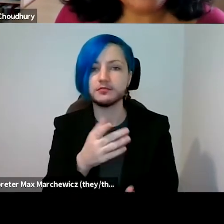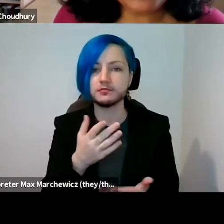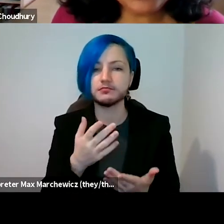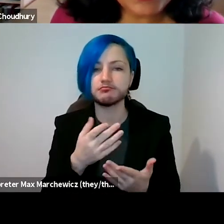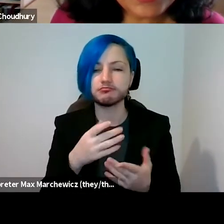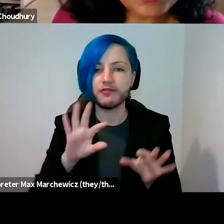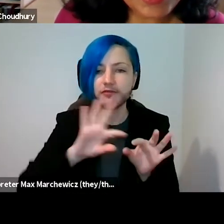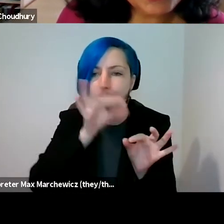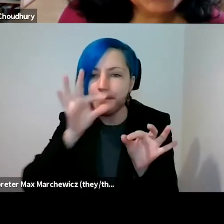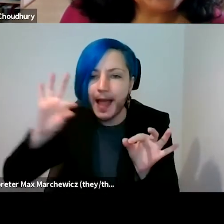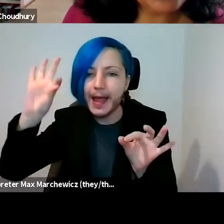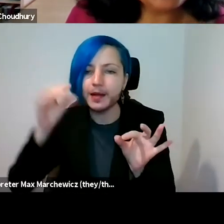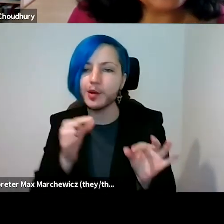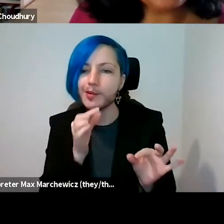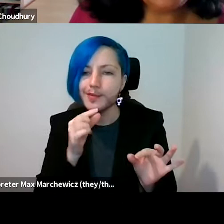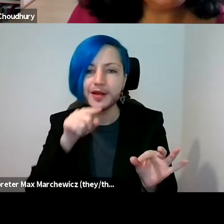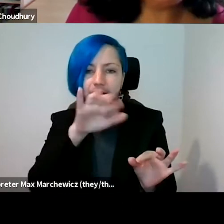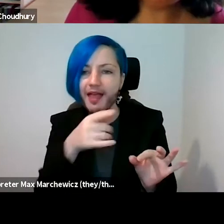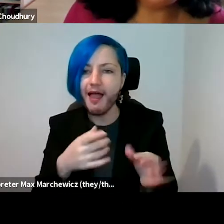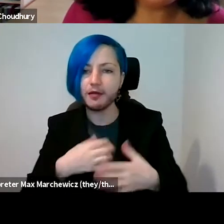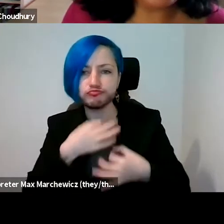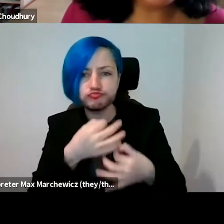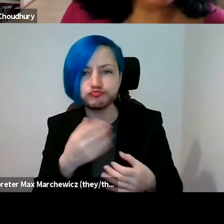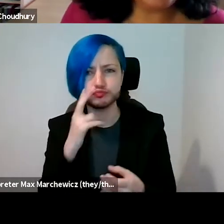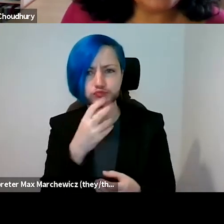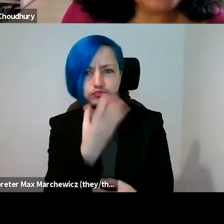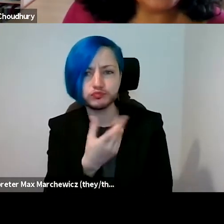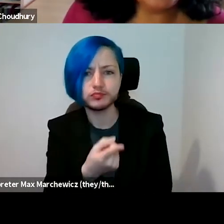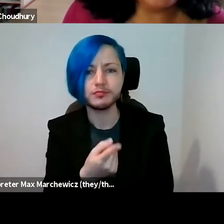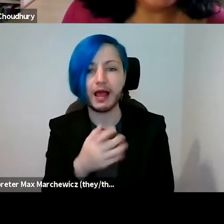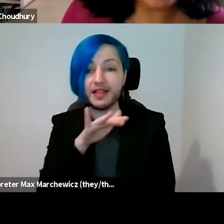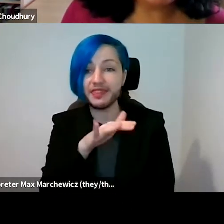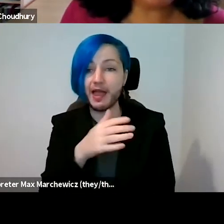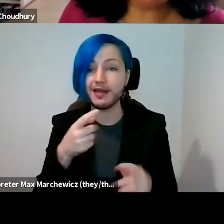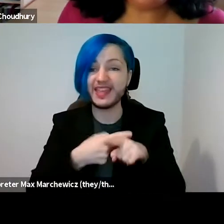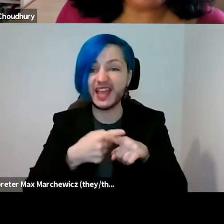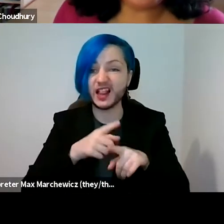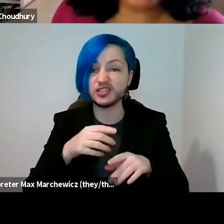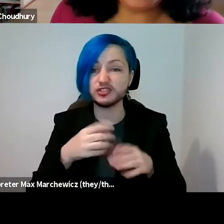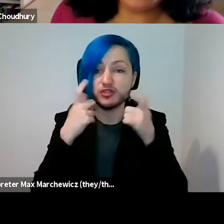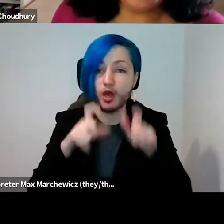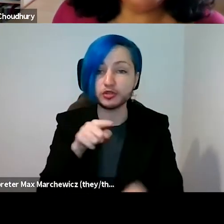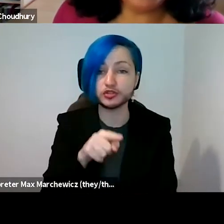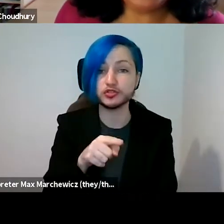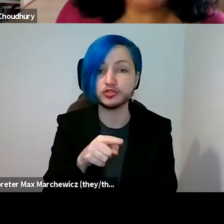There, we can see it, and its presence in the English space of the lodge, as a form of luxury and enjoyment